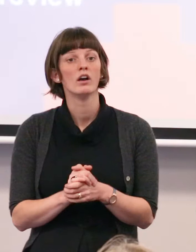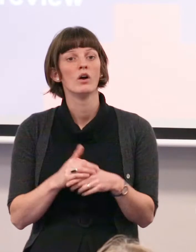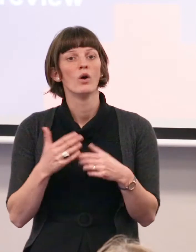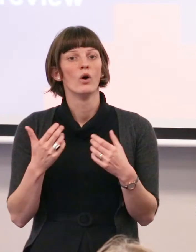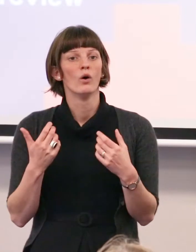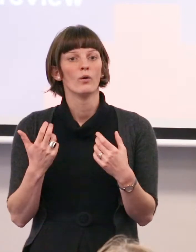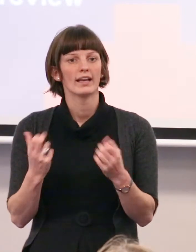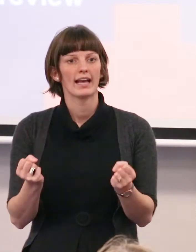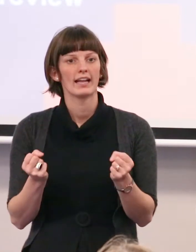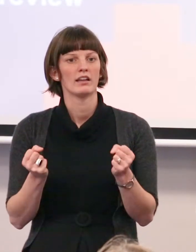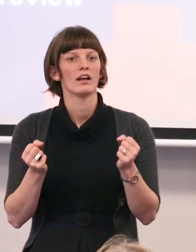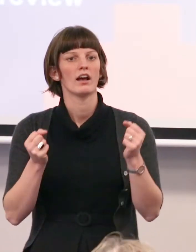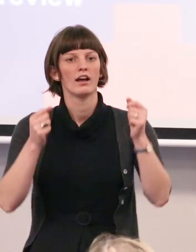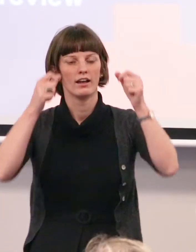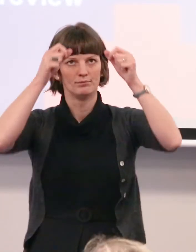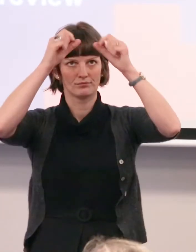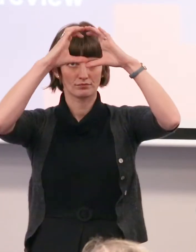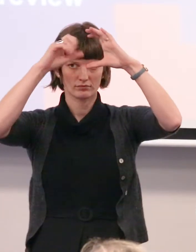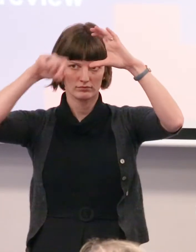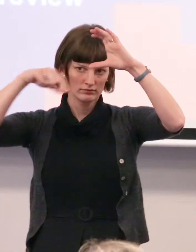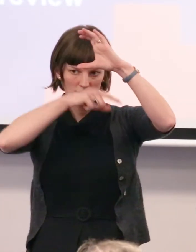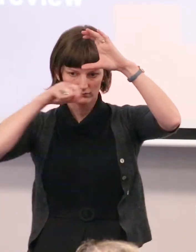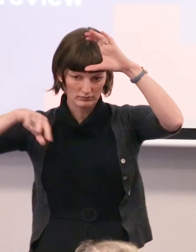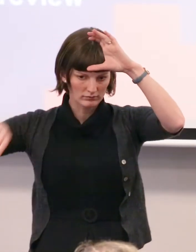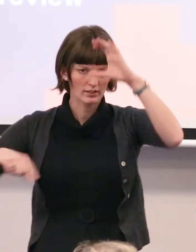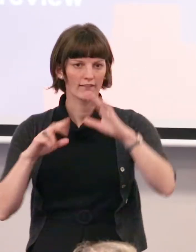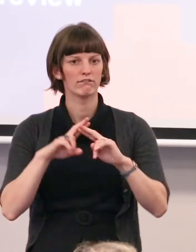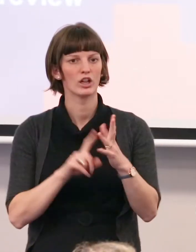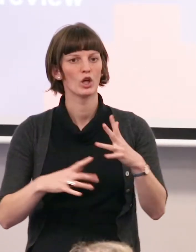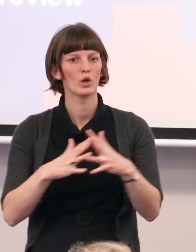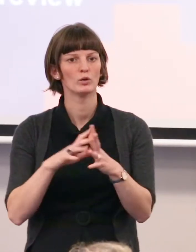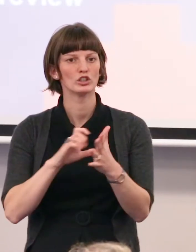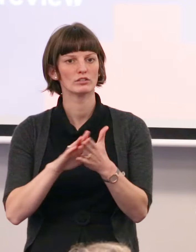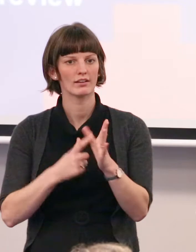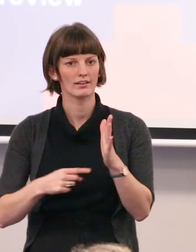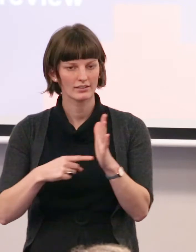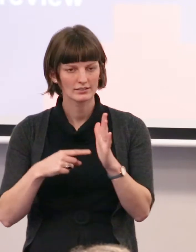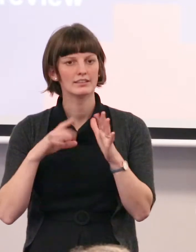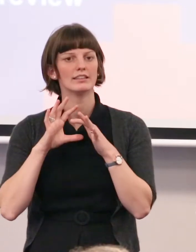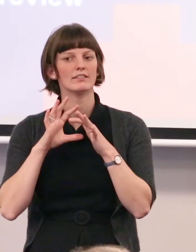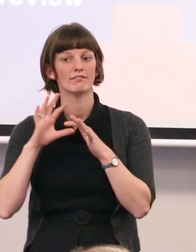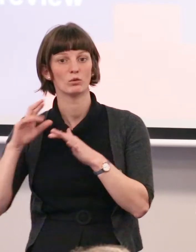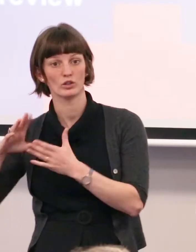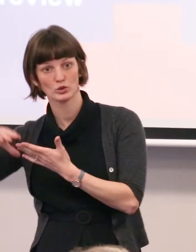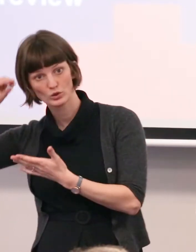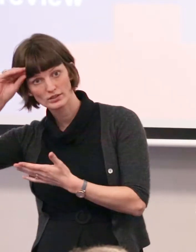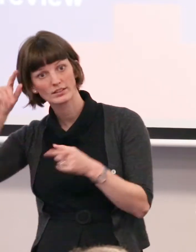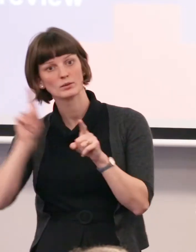bunch of flowcharts so; it's a flowchart for students and a flowchart for